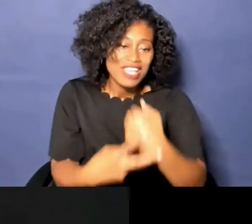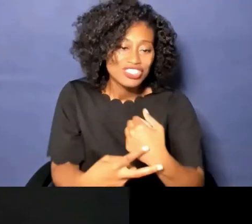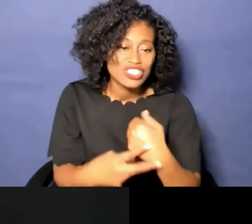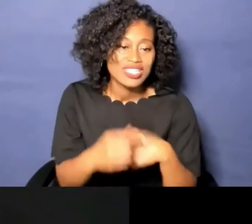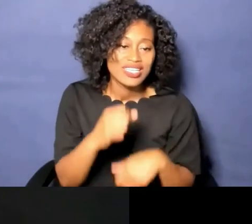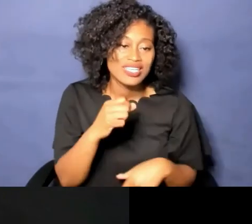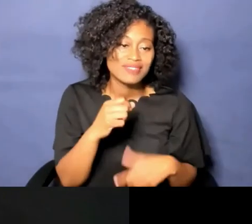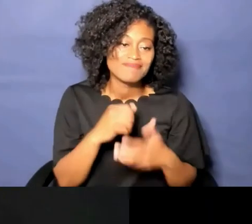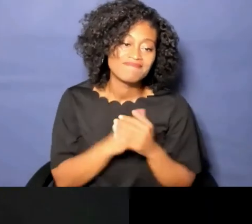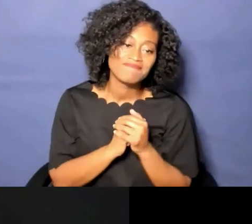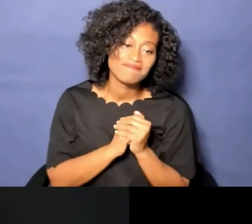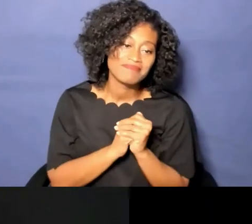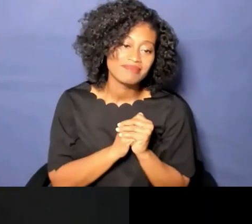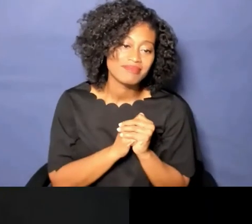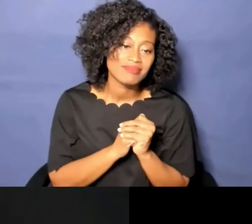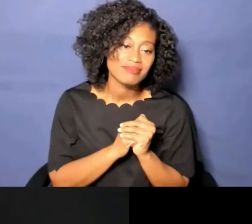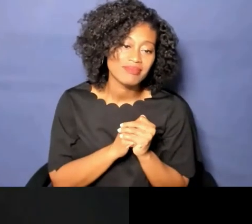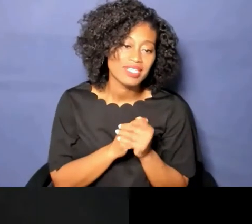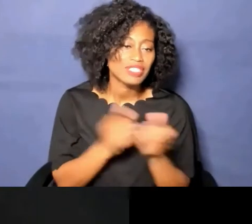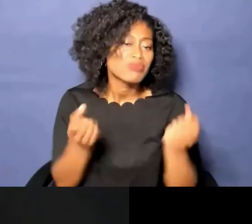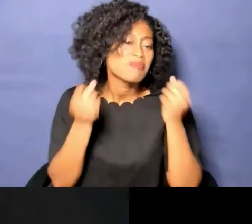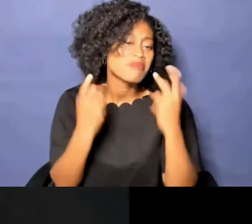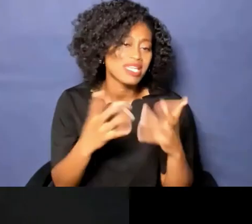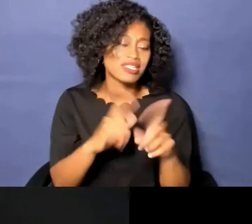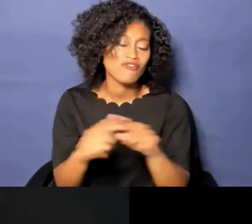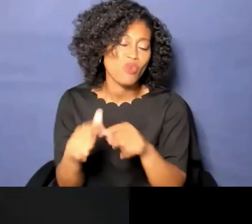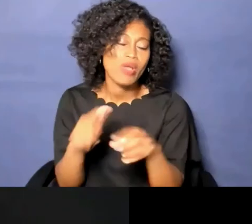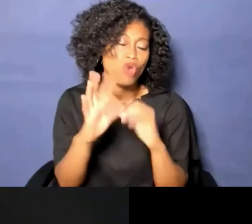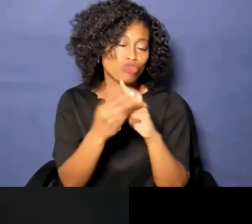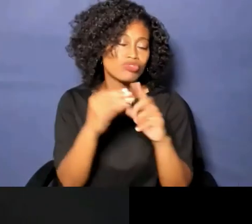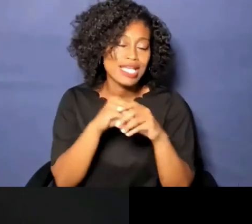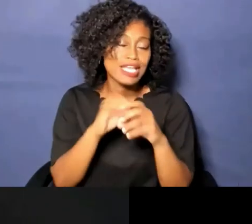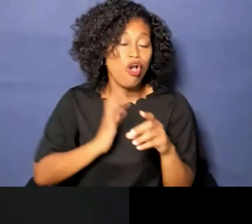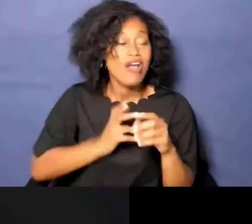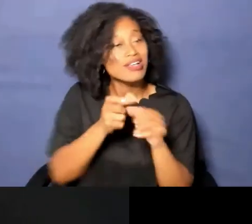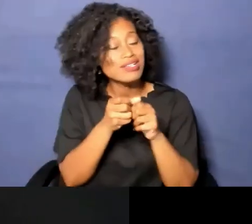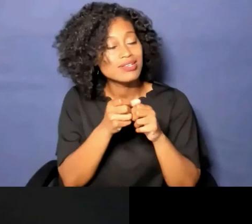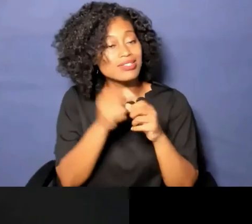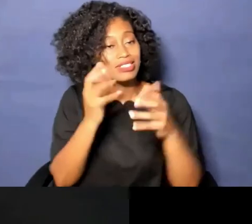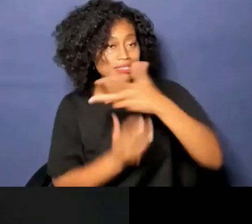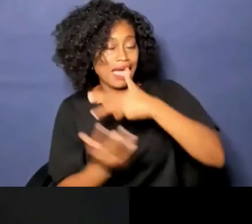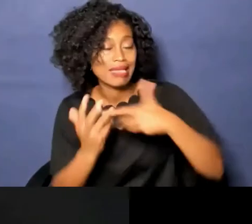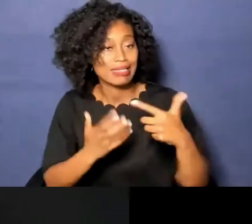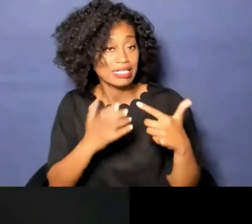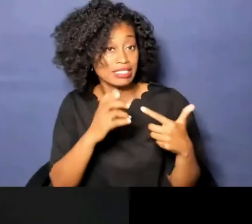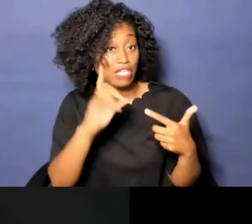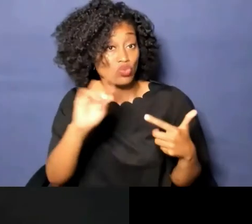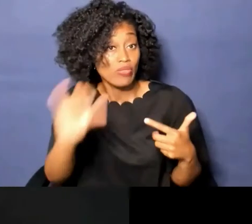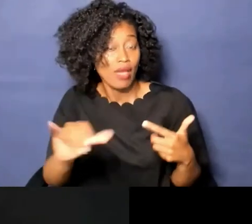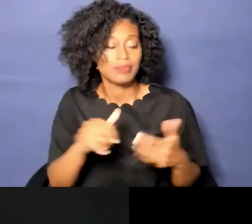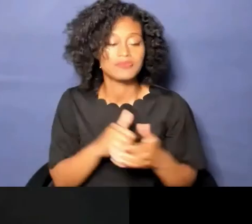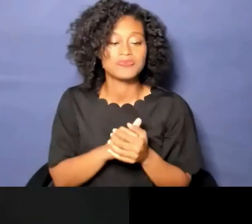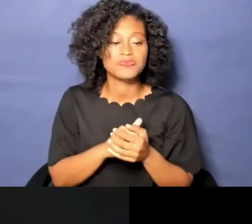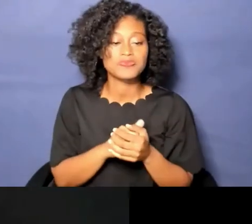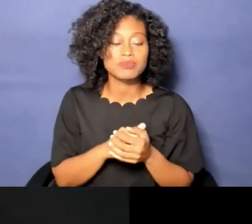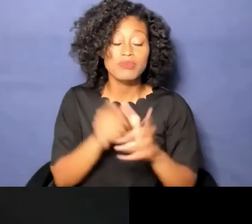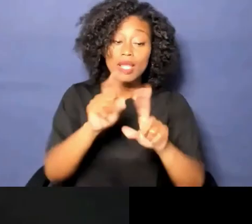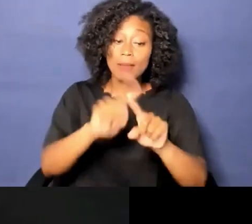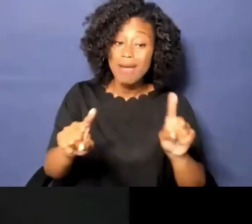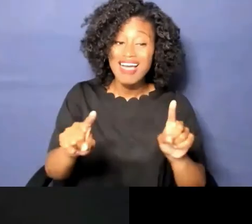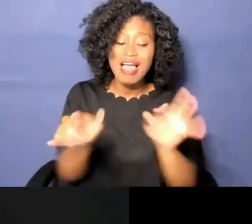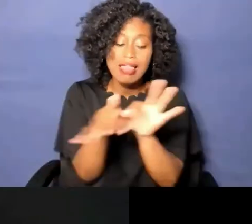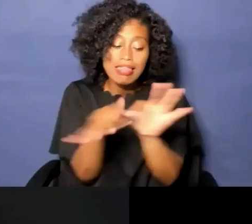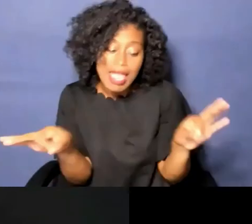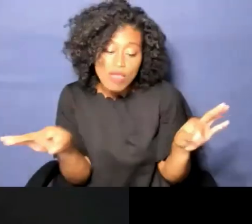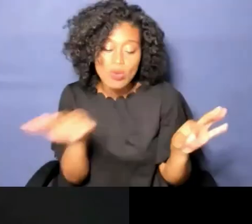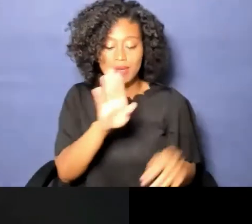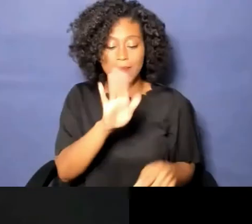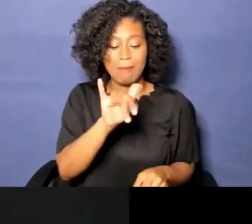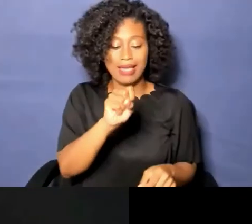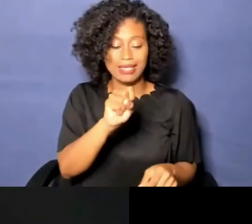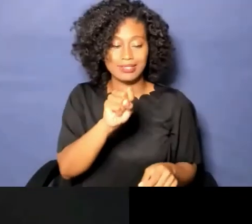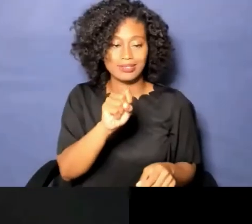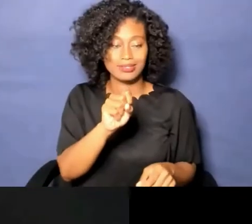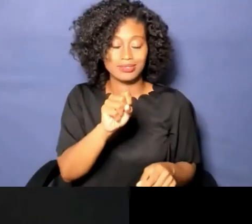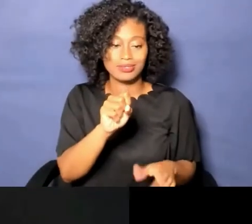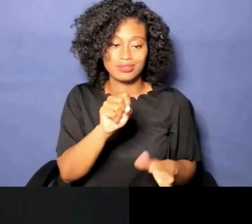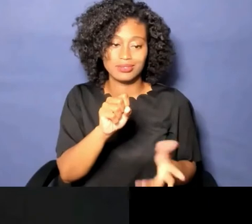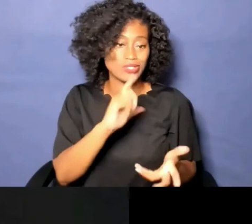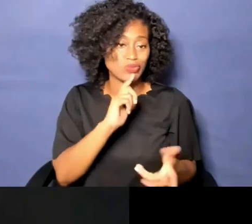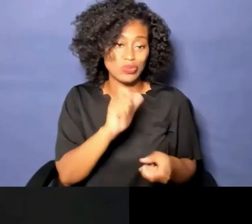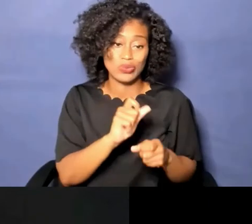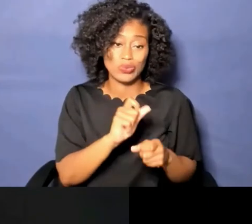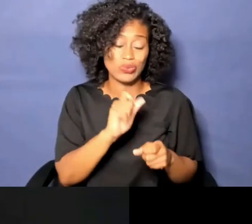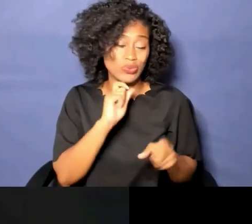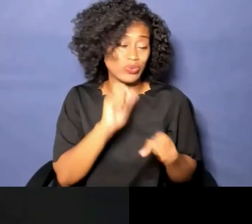Language bias is part and parcel other forms of bias. Especially if we are trying to create a